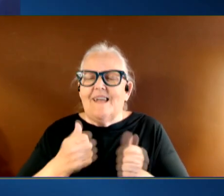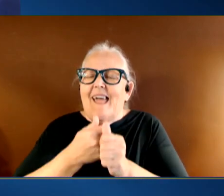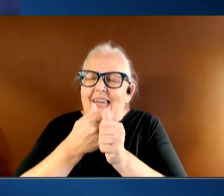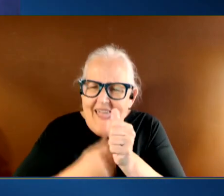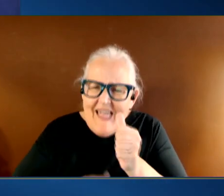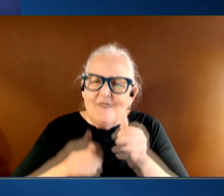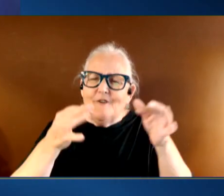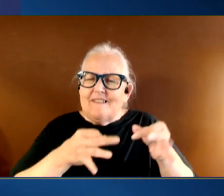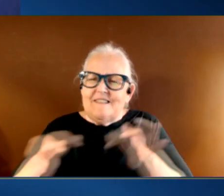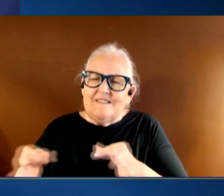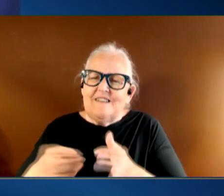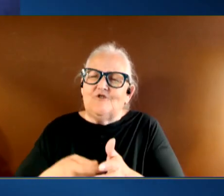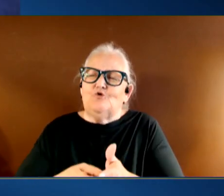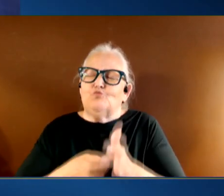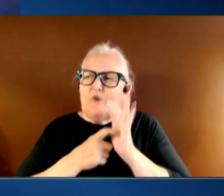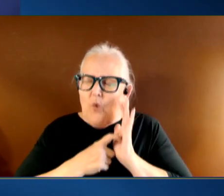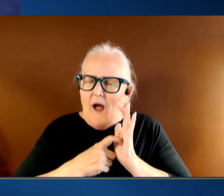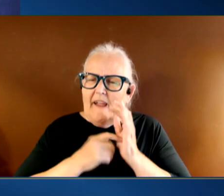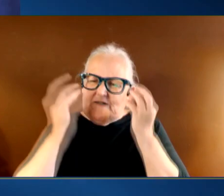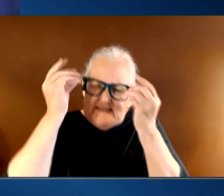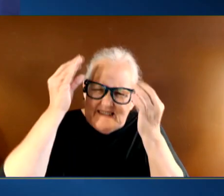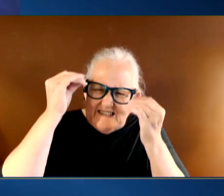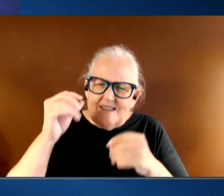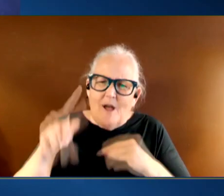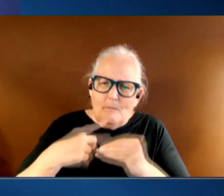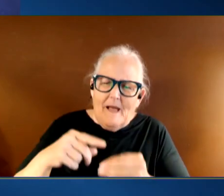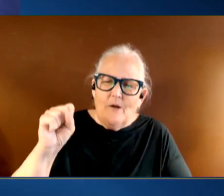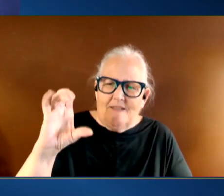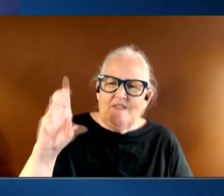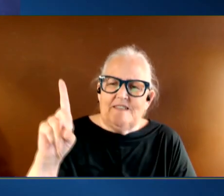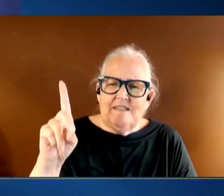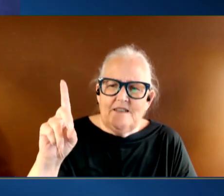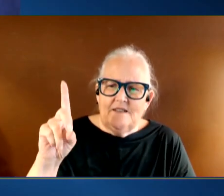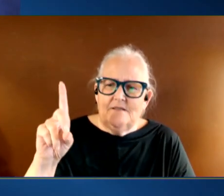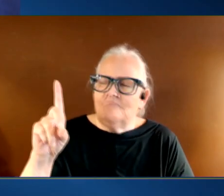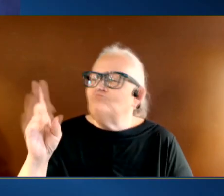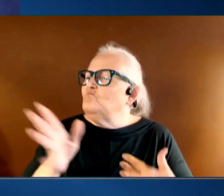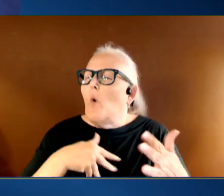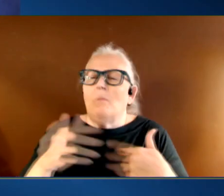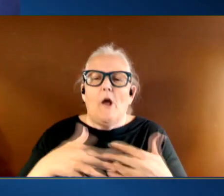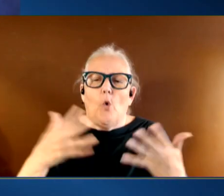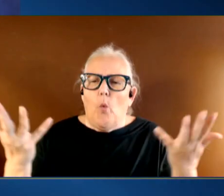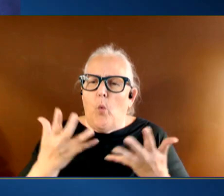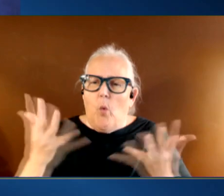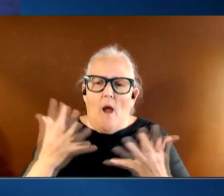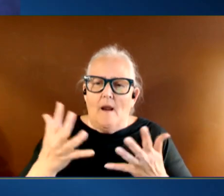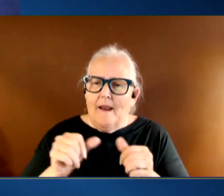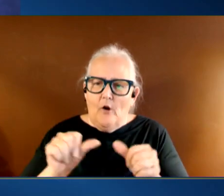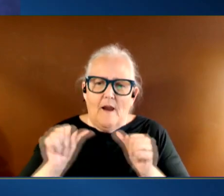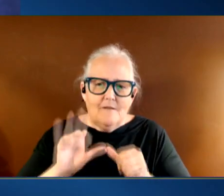cell is part of that decision making. Someone I know said they just -- they don't